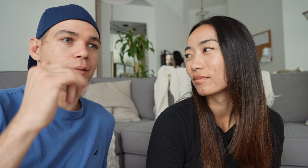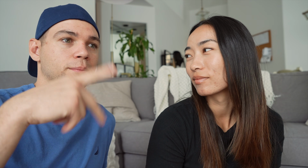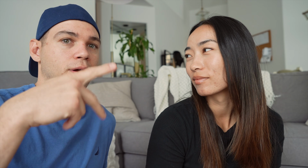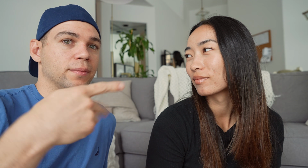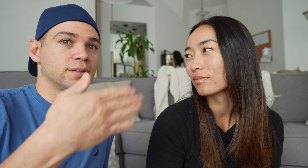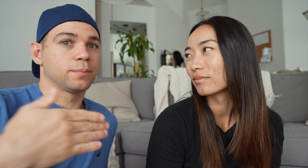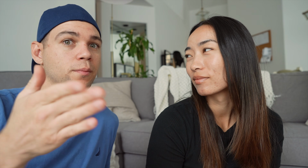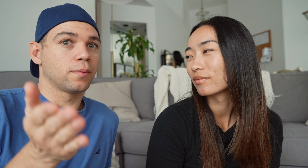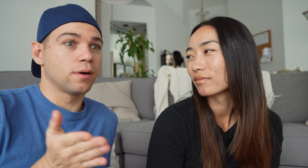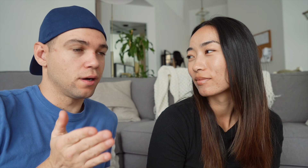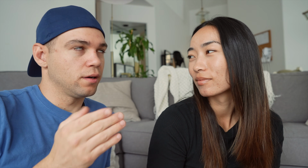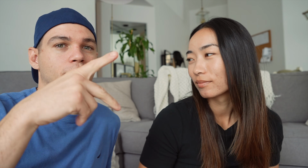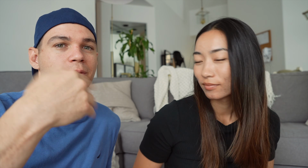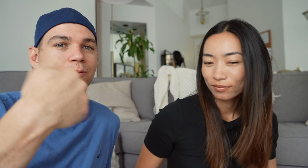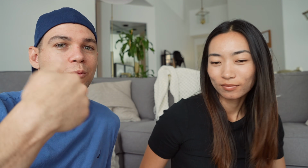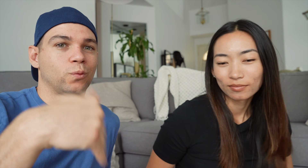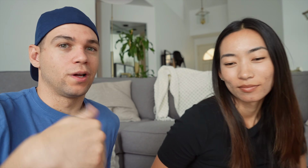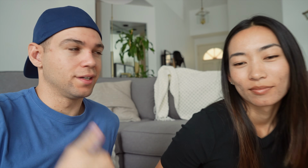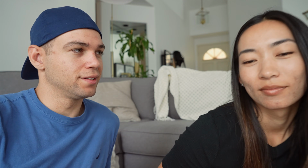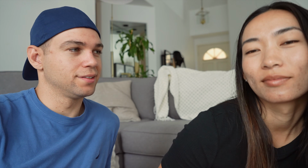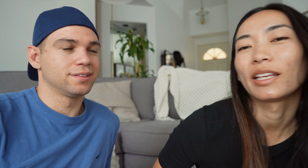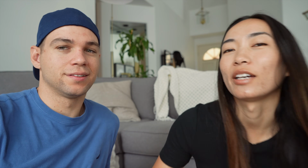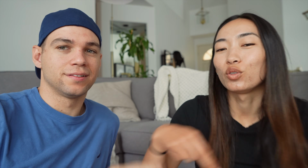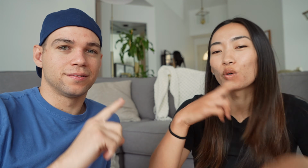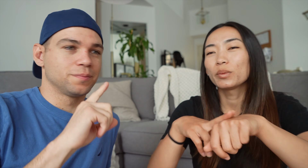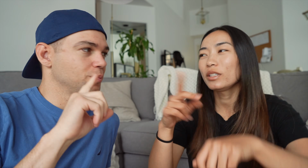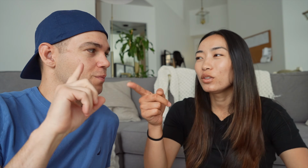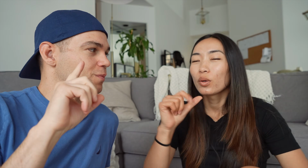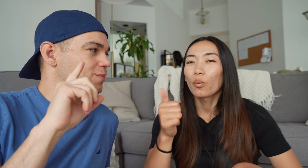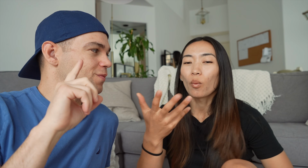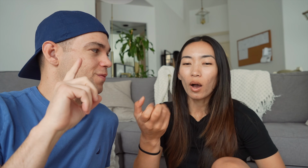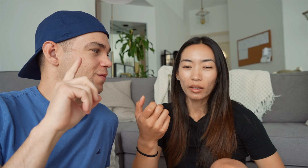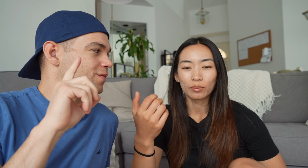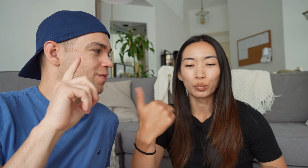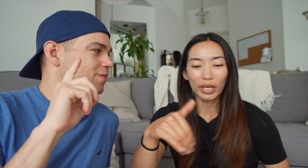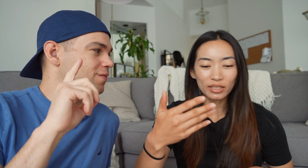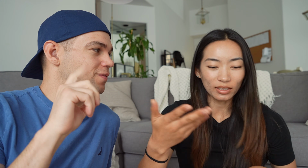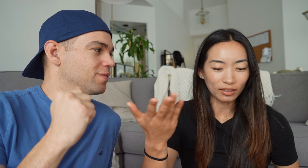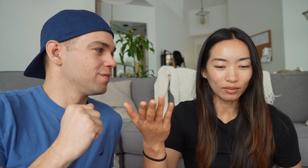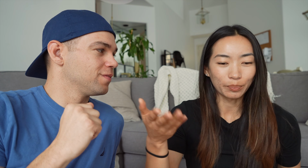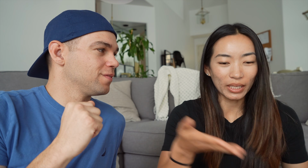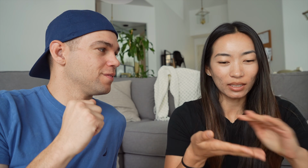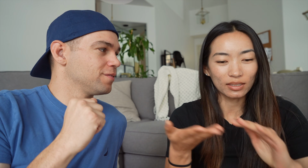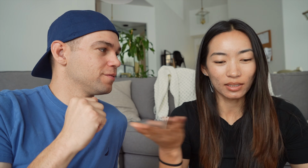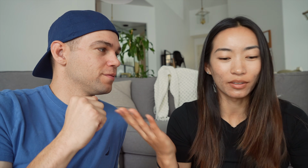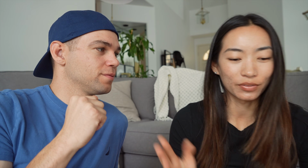like pumpkin pie or pumpkin bread yeah normally you don't want bready, baky stuff